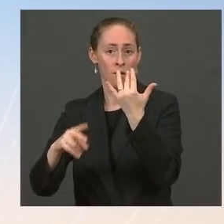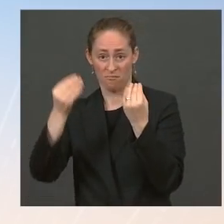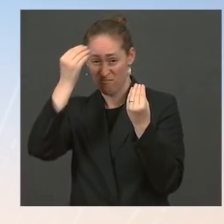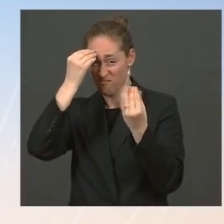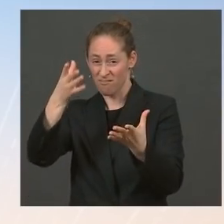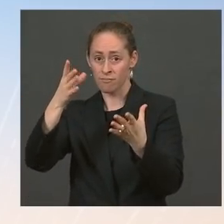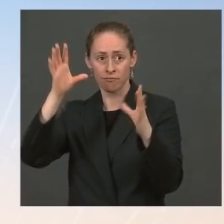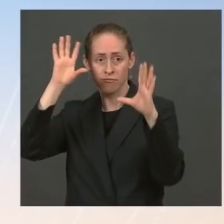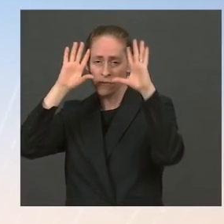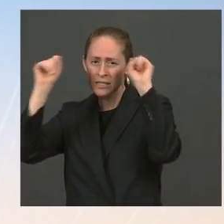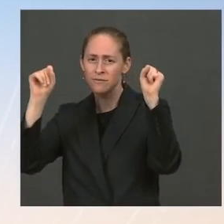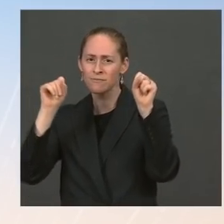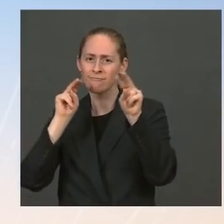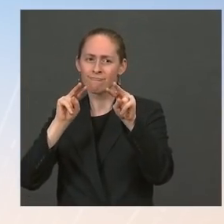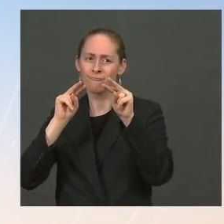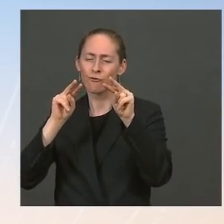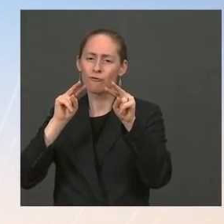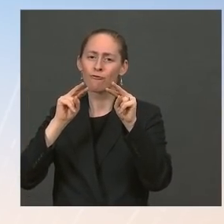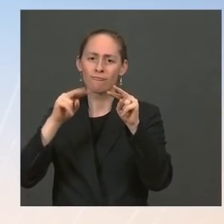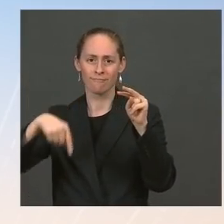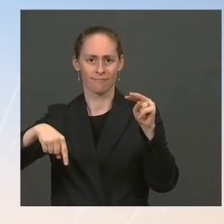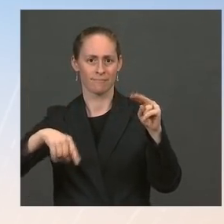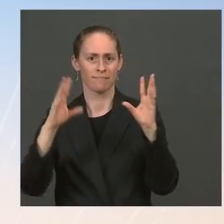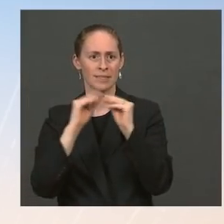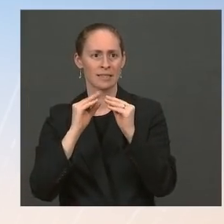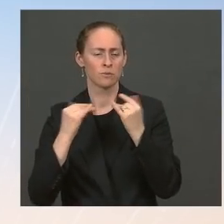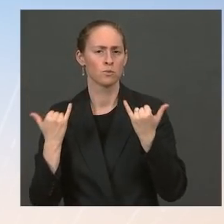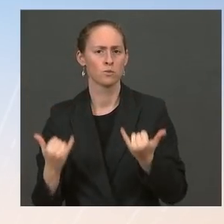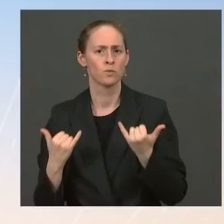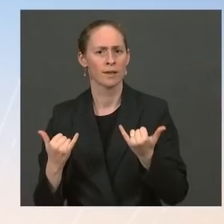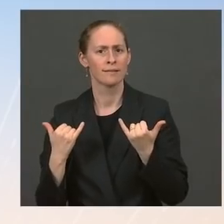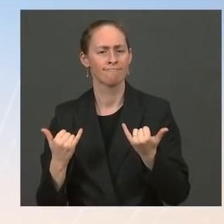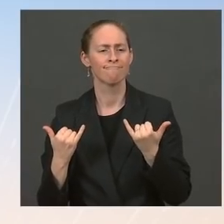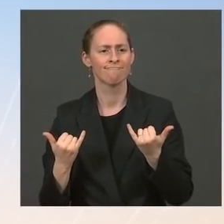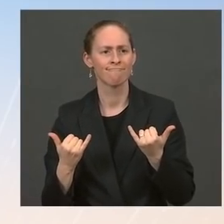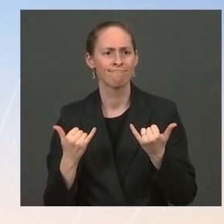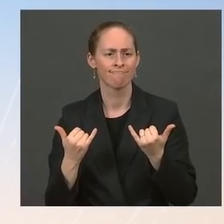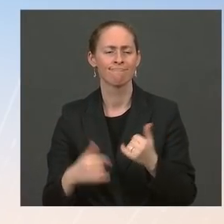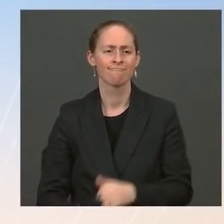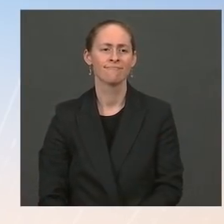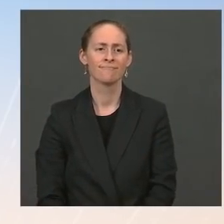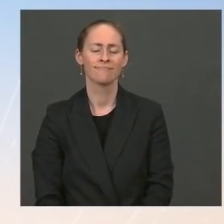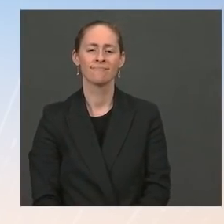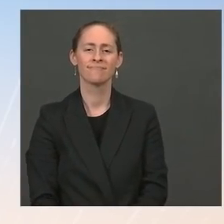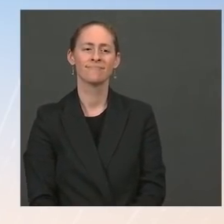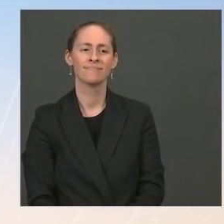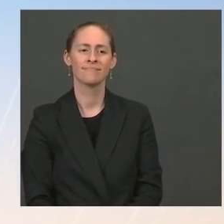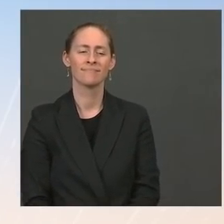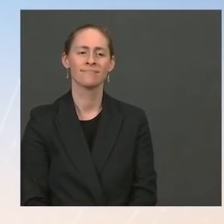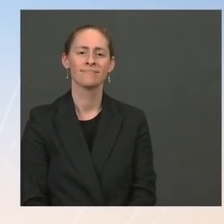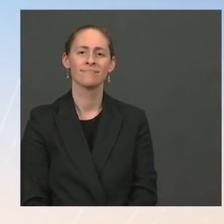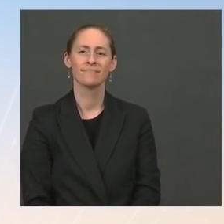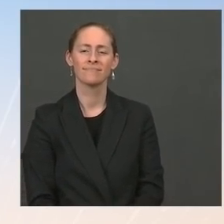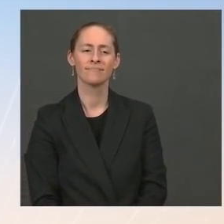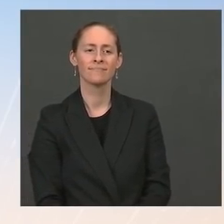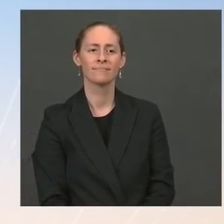have discussions about these important vital and issues with these leaders. Shelby. The Press: Thank you, Jen. Ms. Psaki: Okay. And we'll do Shelby. Last one.